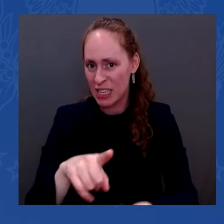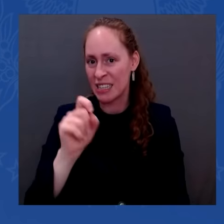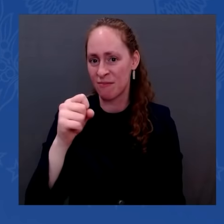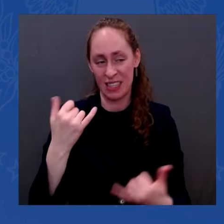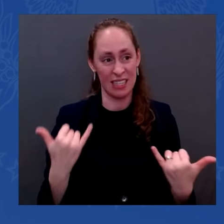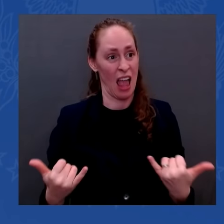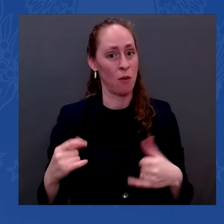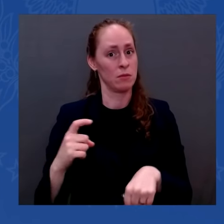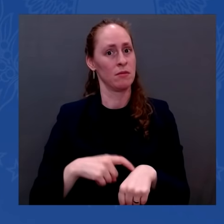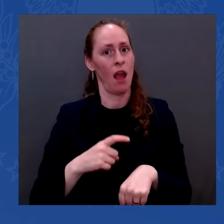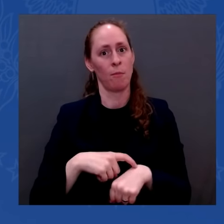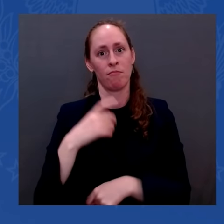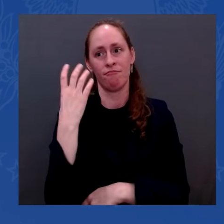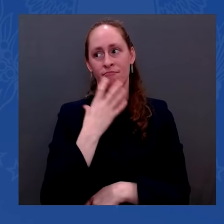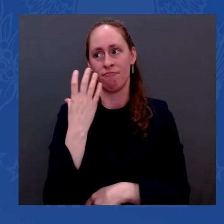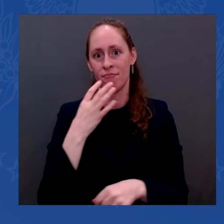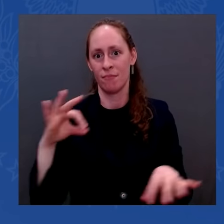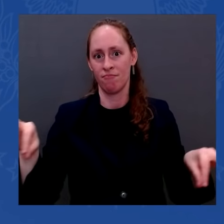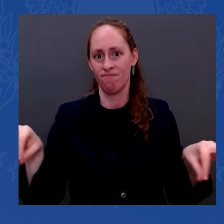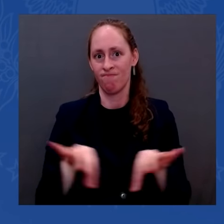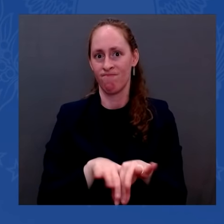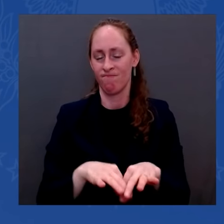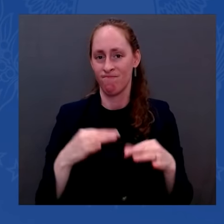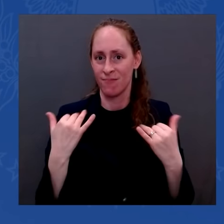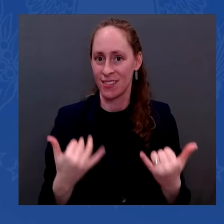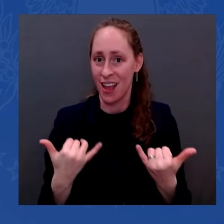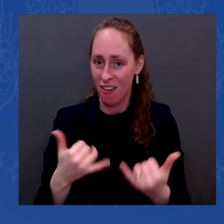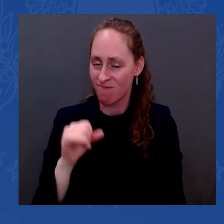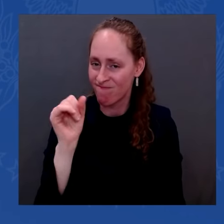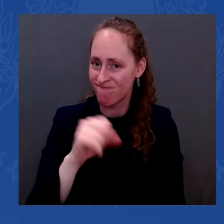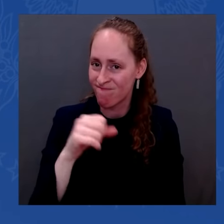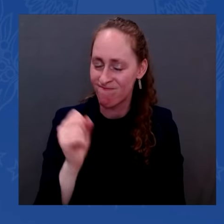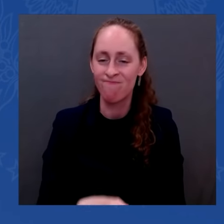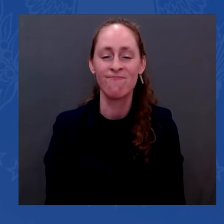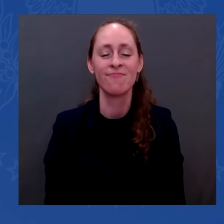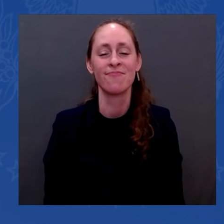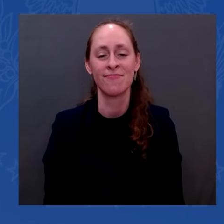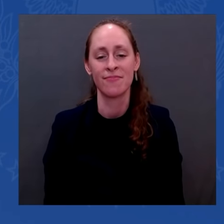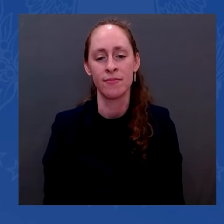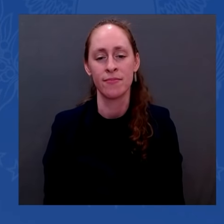You and I both talked about there's certain -- there's so much that has the potential to change for the better,